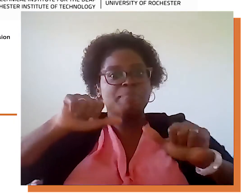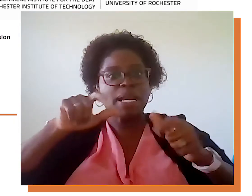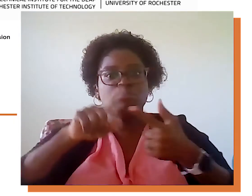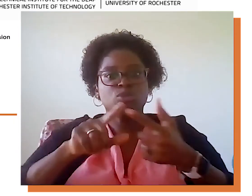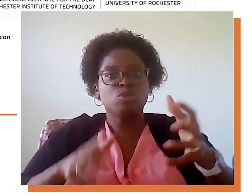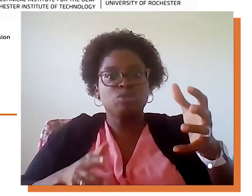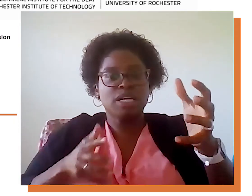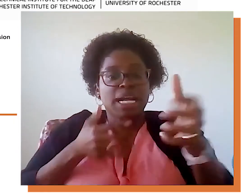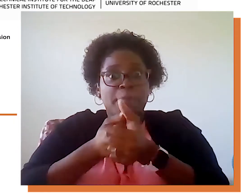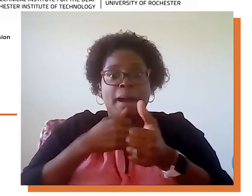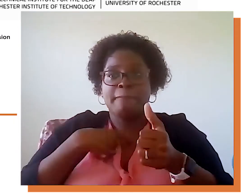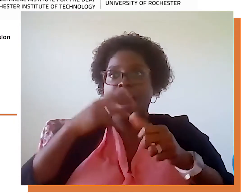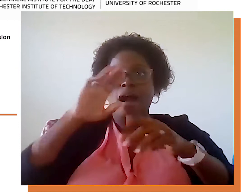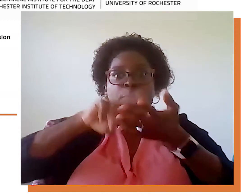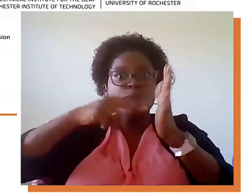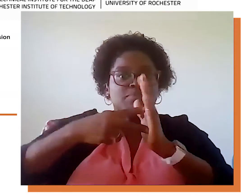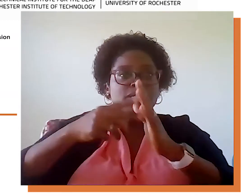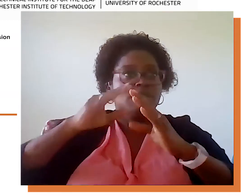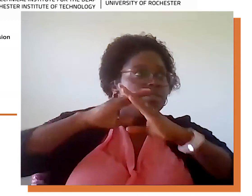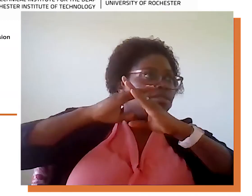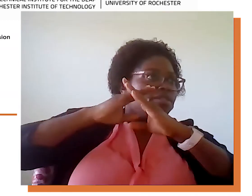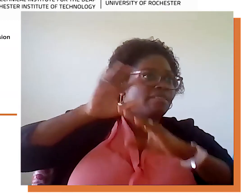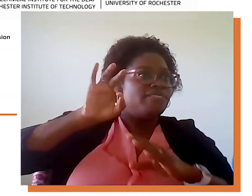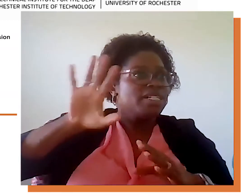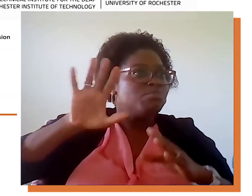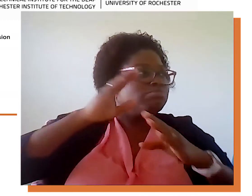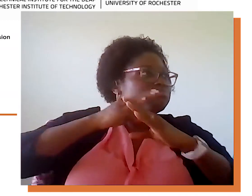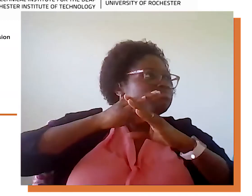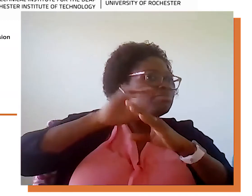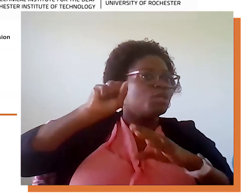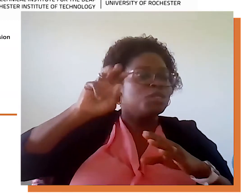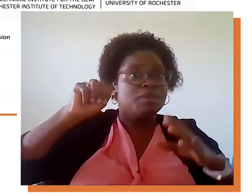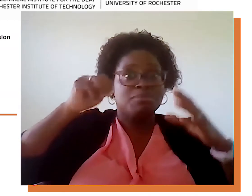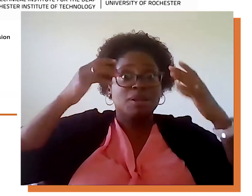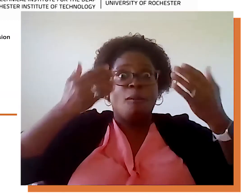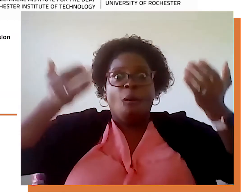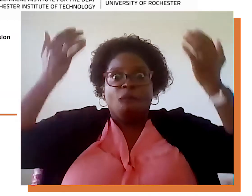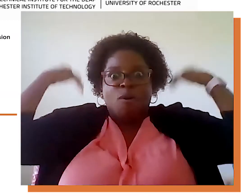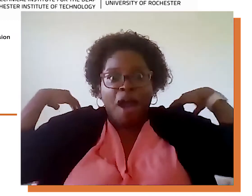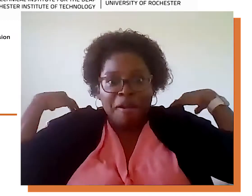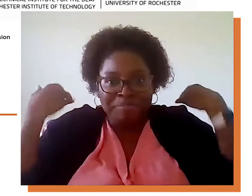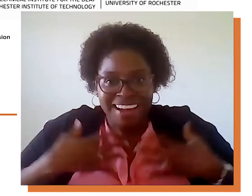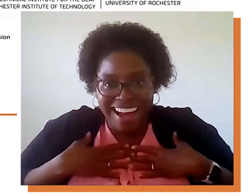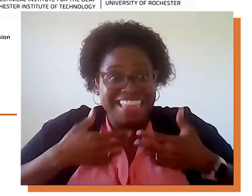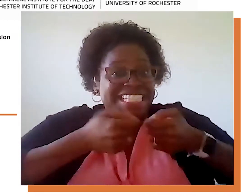I'm still trying to keep up with thanking everyone and so incredibly grateful and overwhelmed.